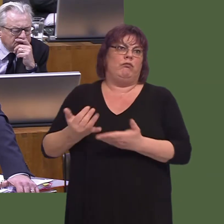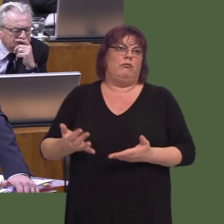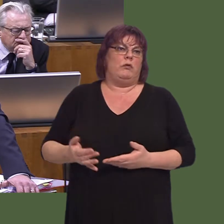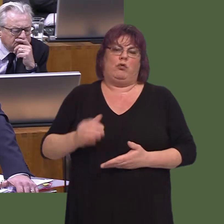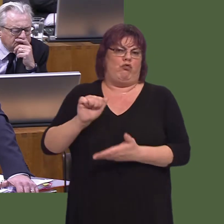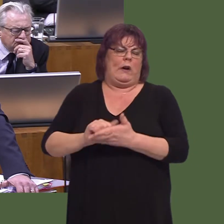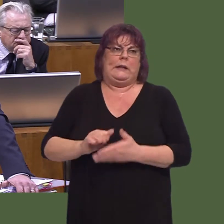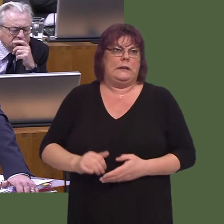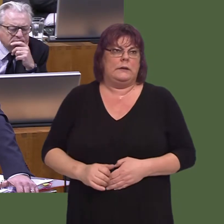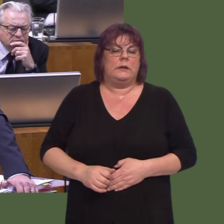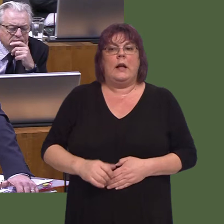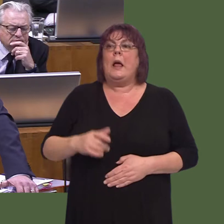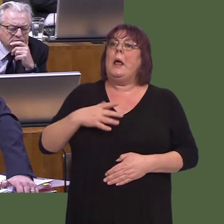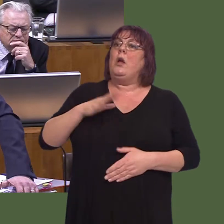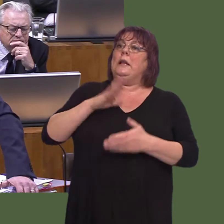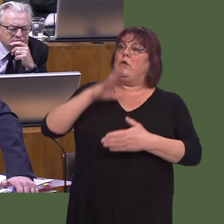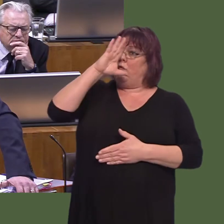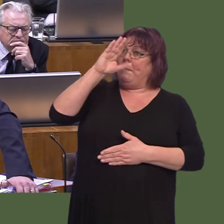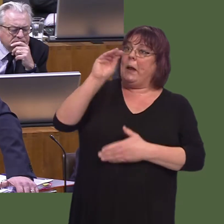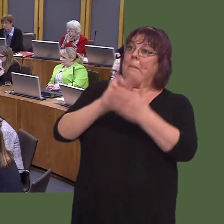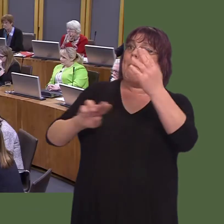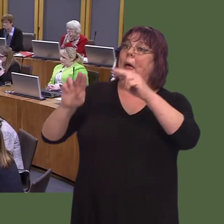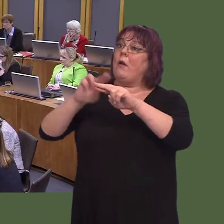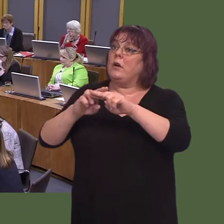There should be a system in place where parents are reminded in a timely fashion as to what